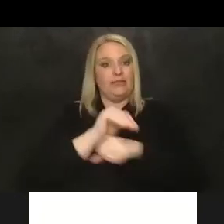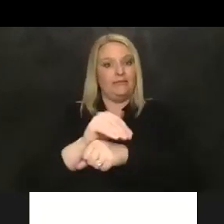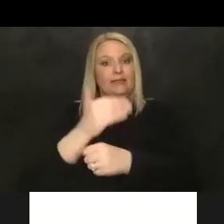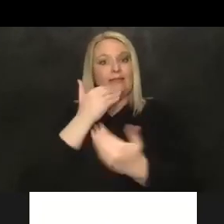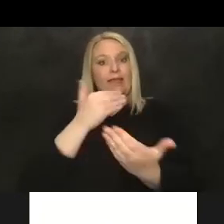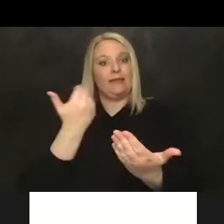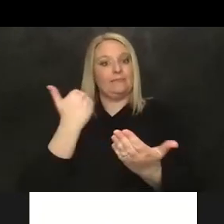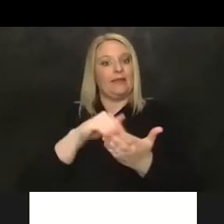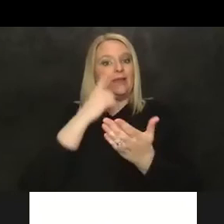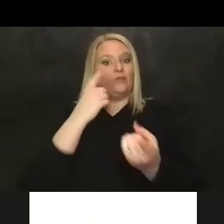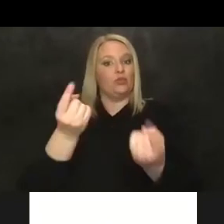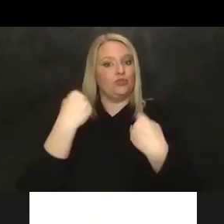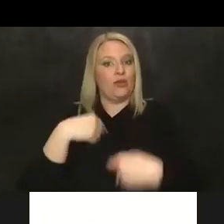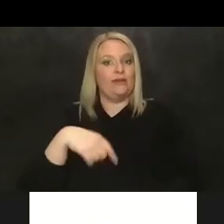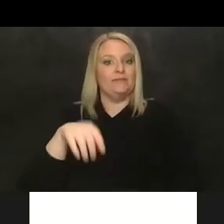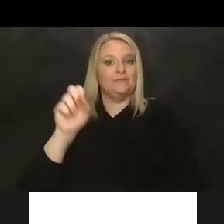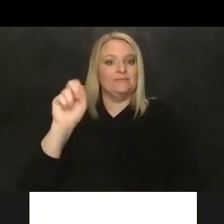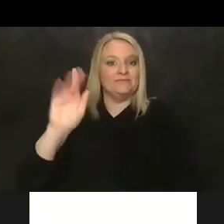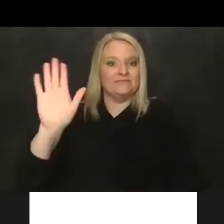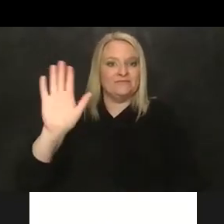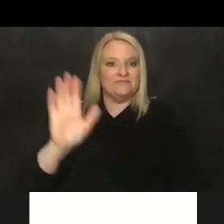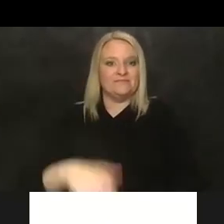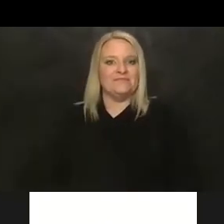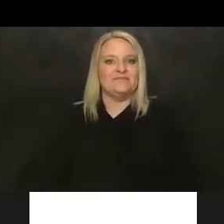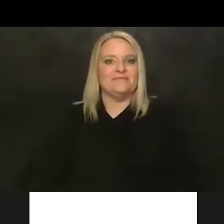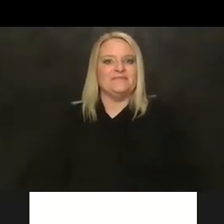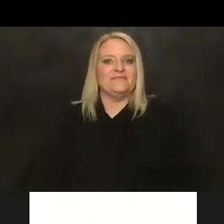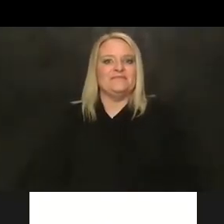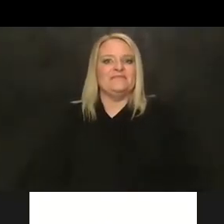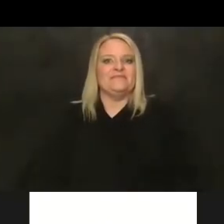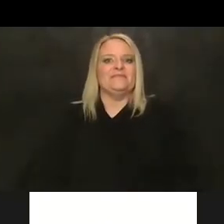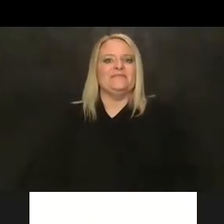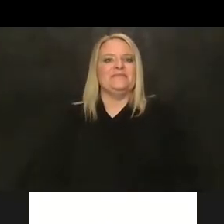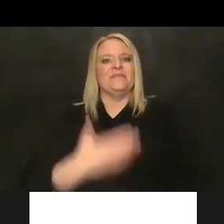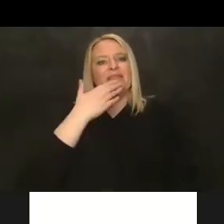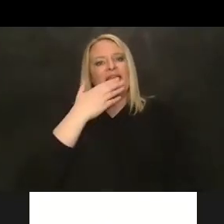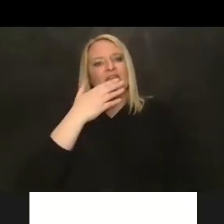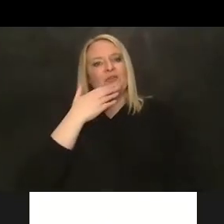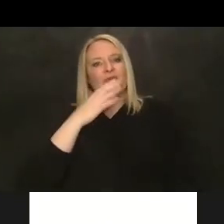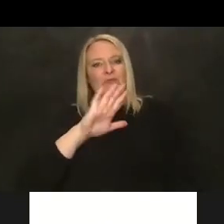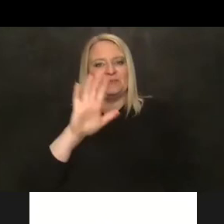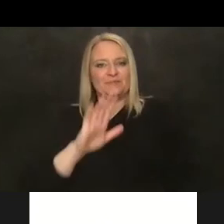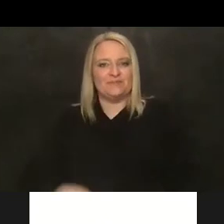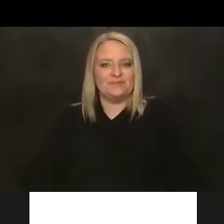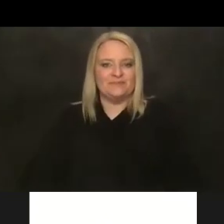Thank you! >> Thank you thank you Brian and Tsehaye! thank you Margaret!